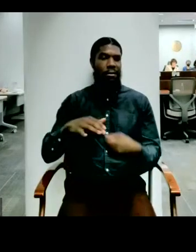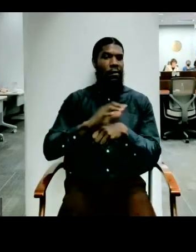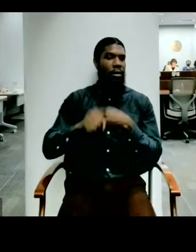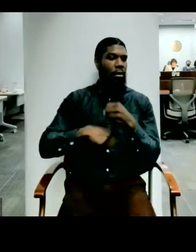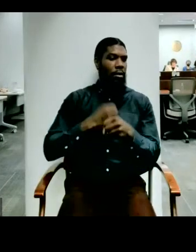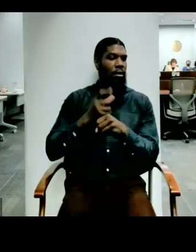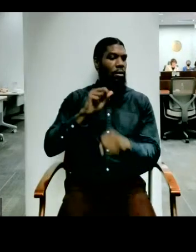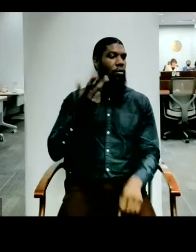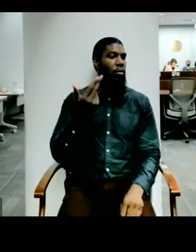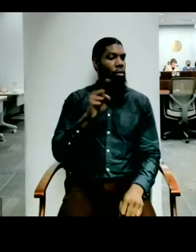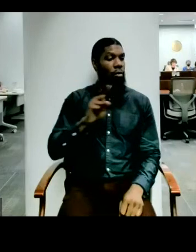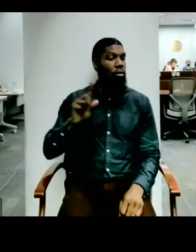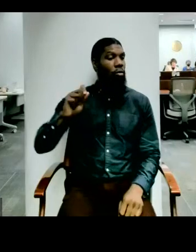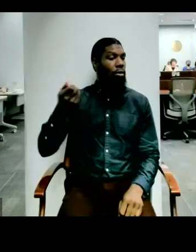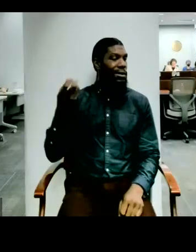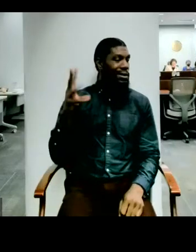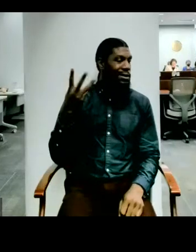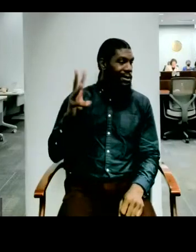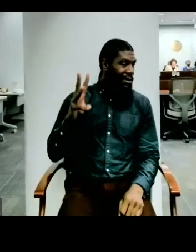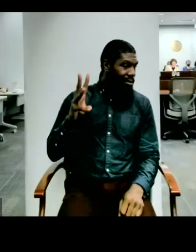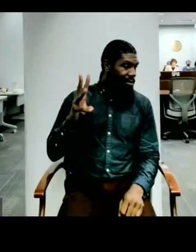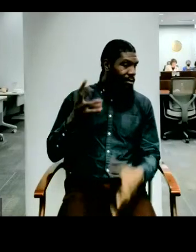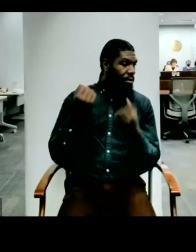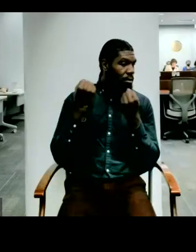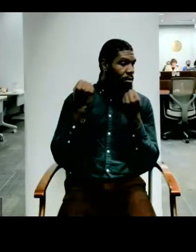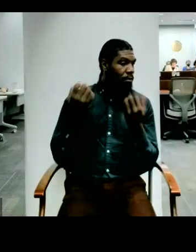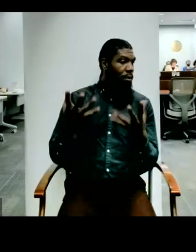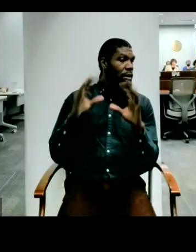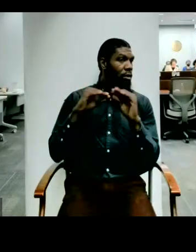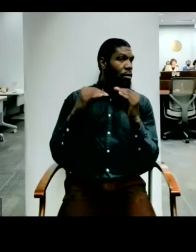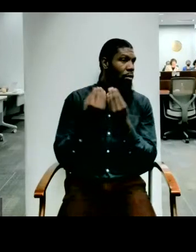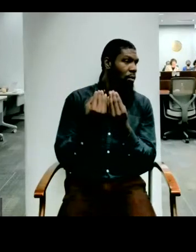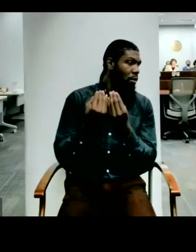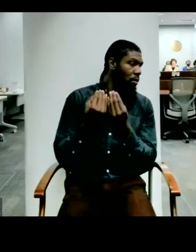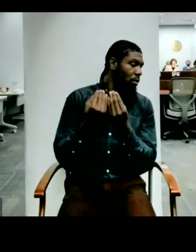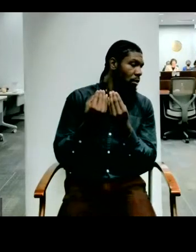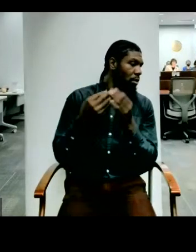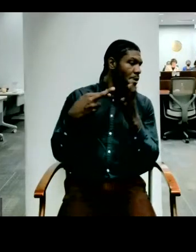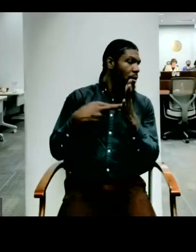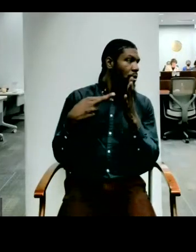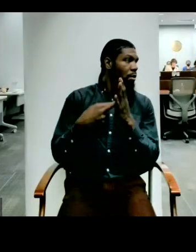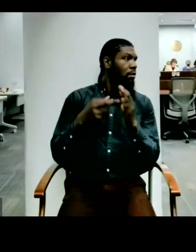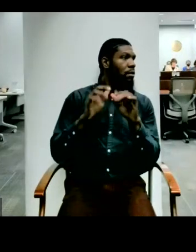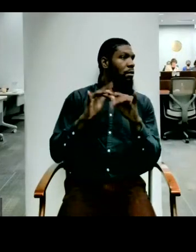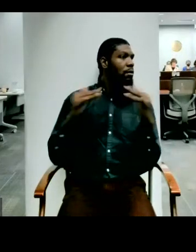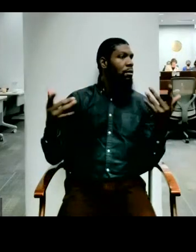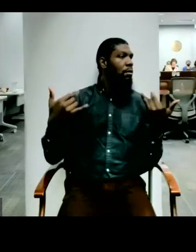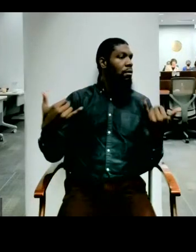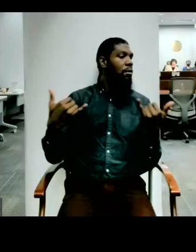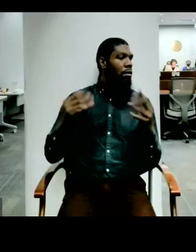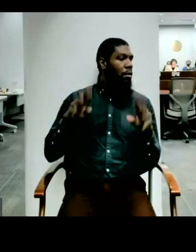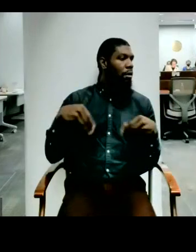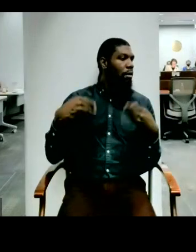to 2016. Many of the organizations who will be represented here today provided critical